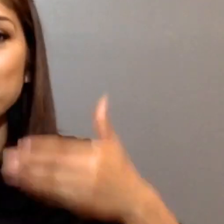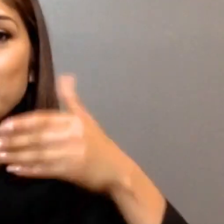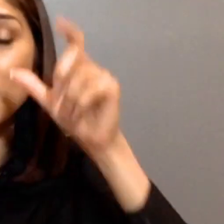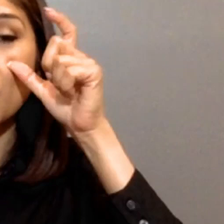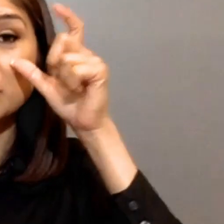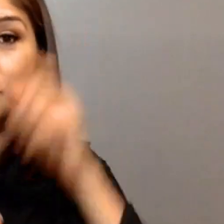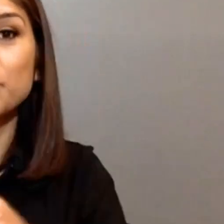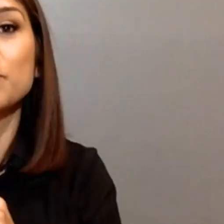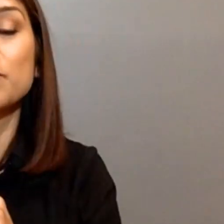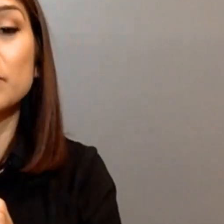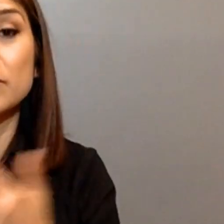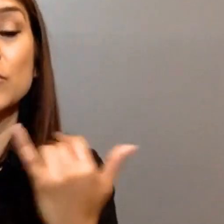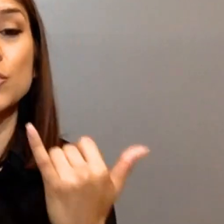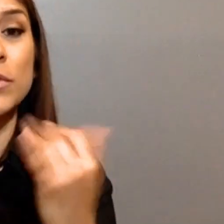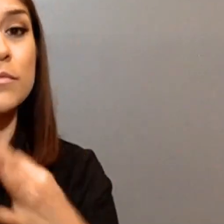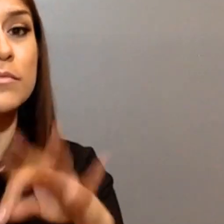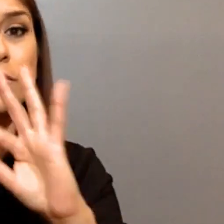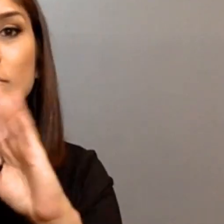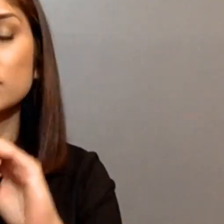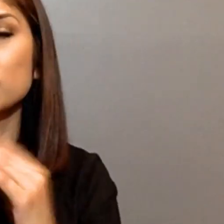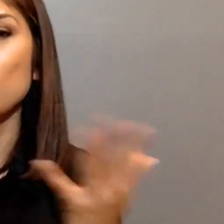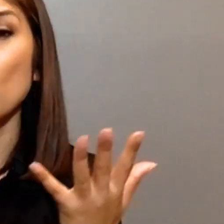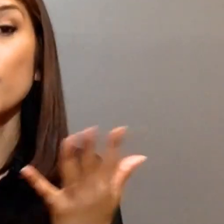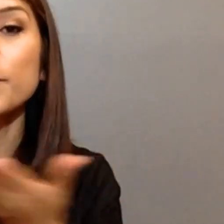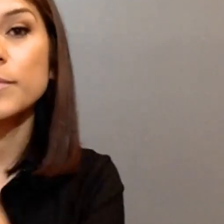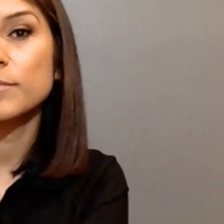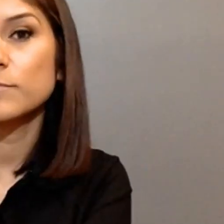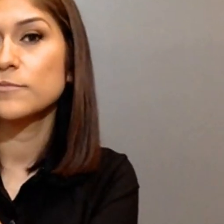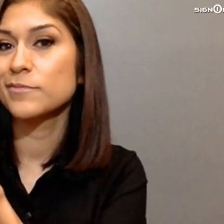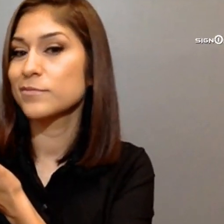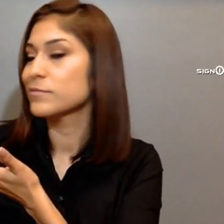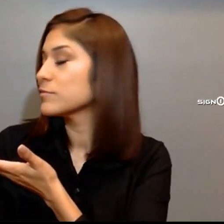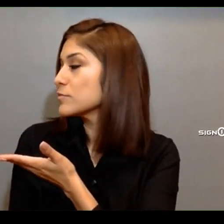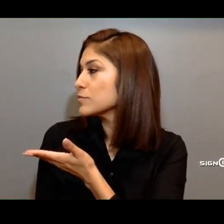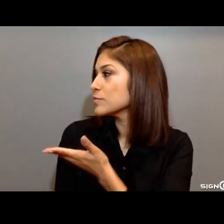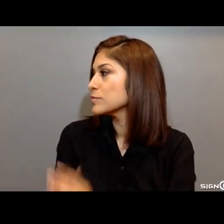I'm Crystal Cousineau. Here are your top stories for today.